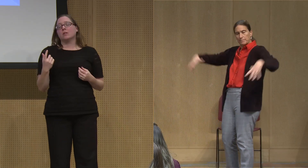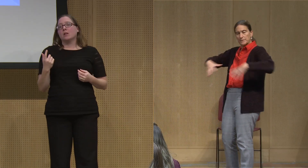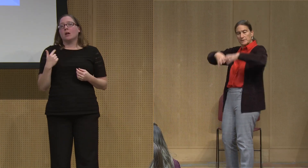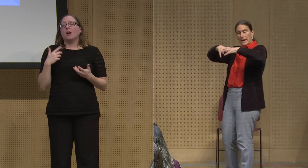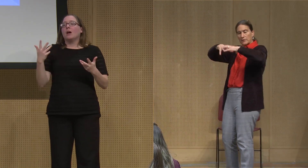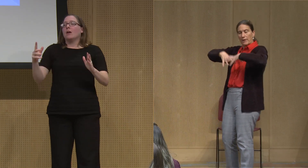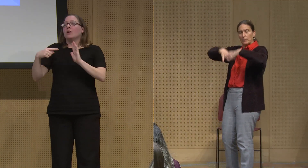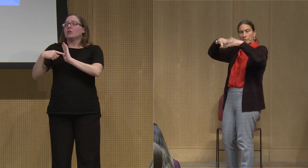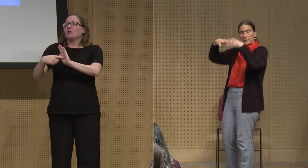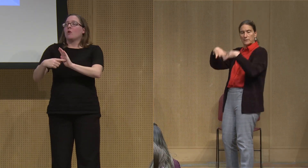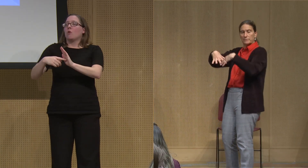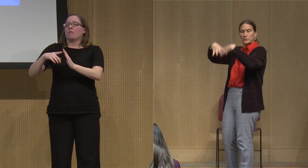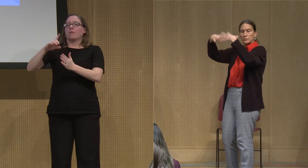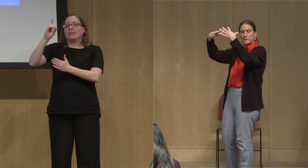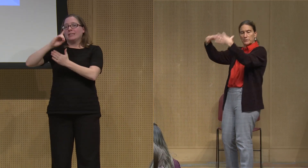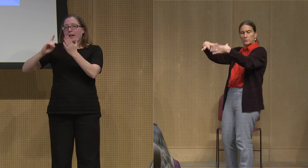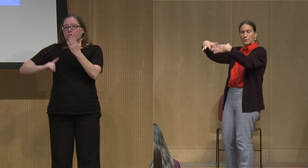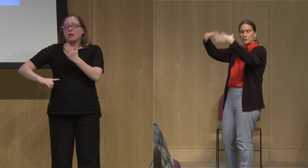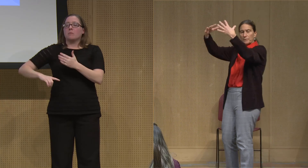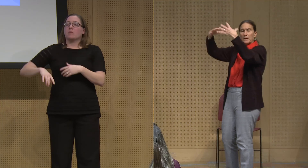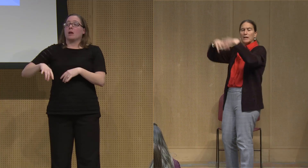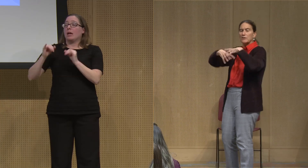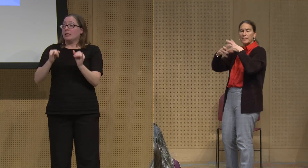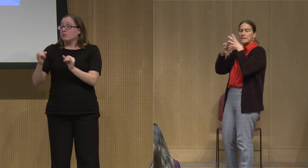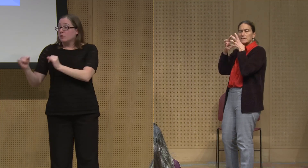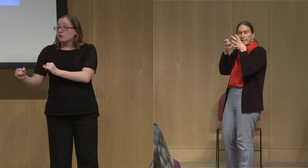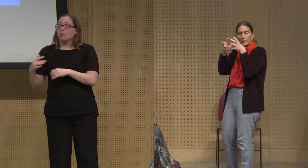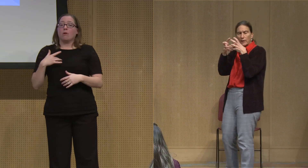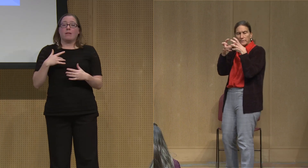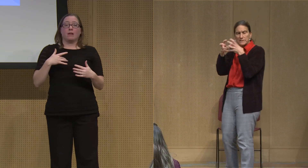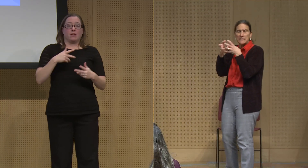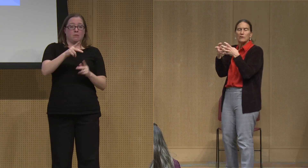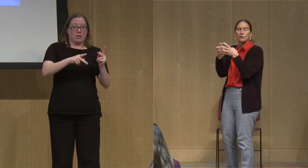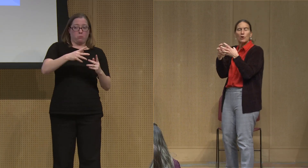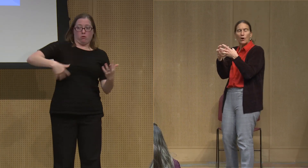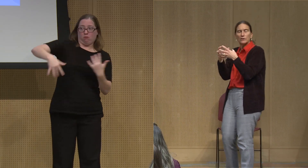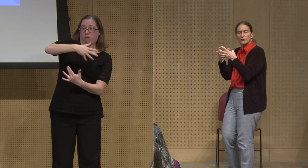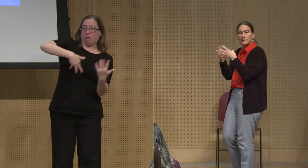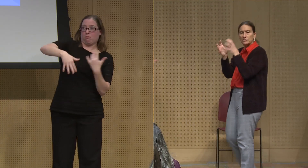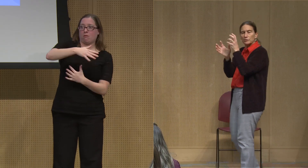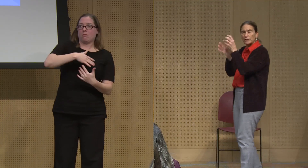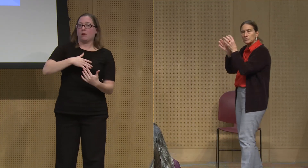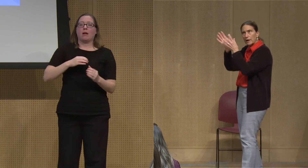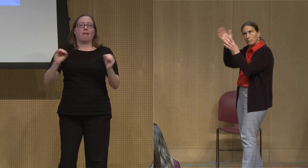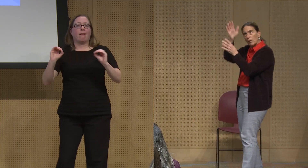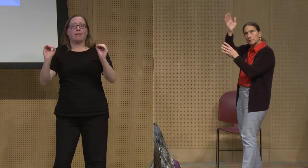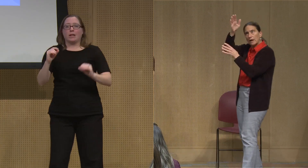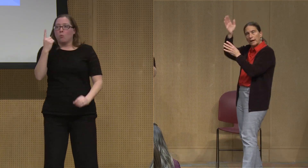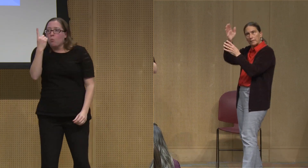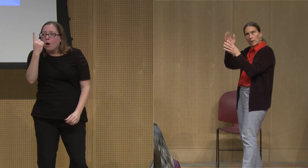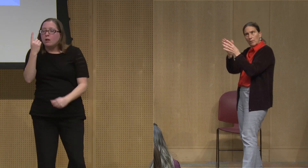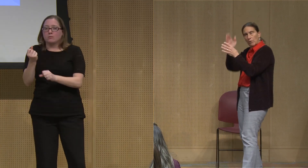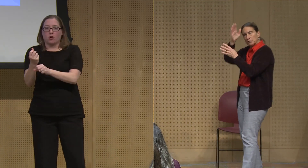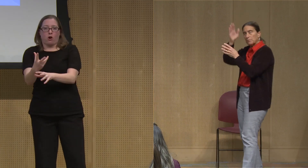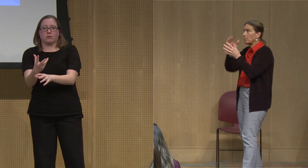WITH THE INDIVIDUAL AND THE INTERPERSONAL, NOTHING IS EVER KIND OF SINGLE-CAUSAL. IT'S GOT MULTI--MULTIPLE PARTS TO IT.